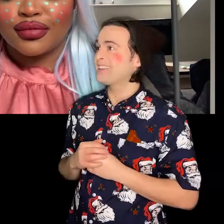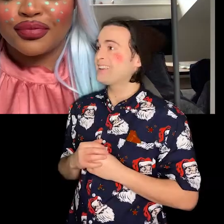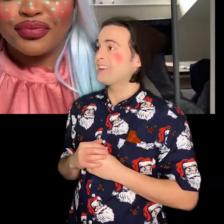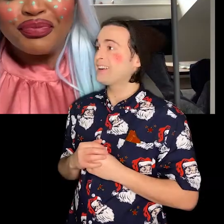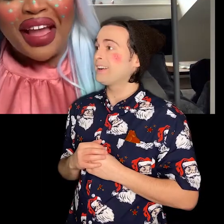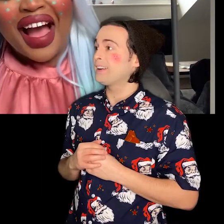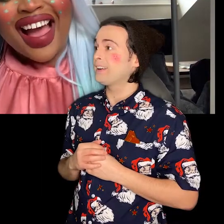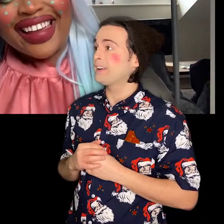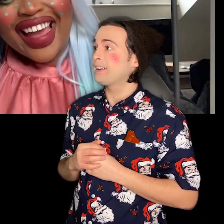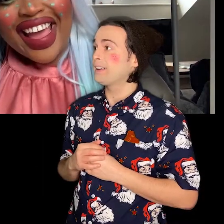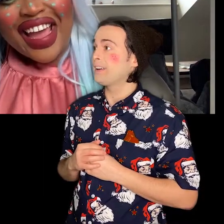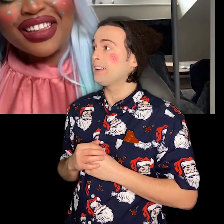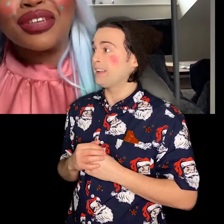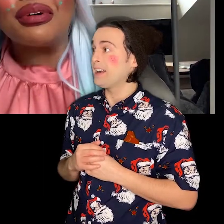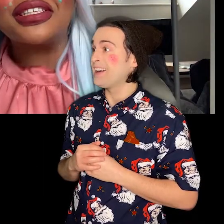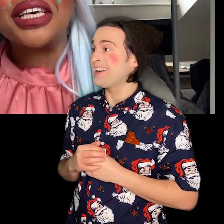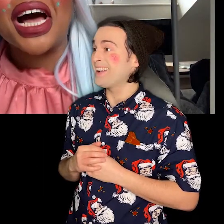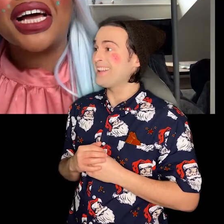Helen – Hiya hen Cyndi – Hey Helen, what’s hanging